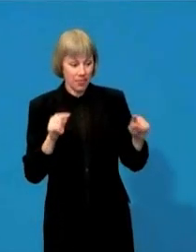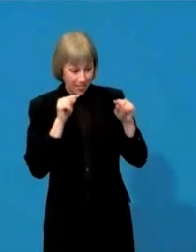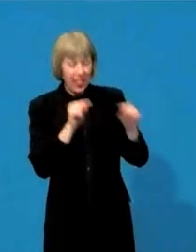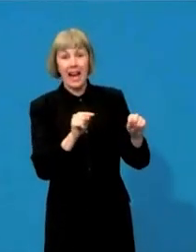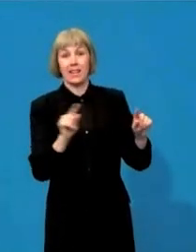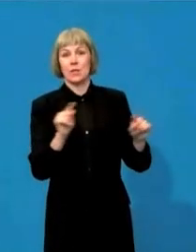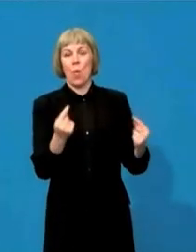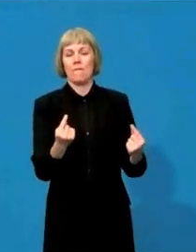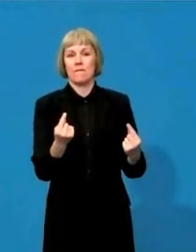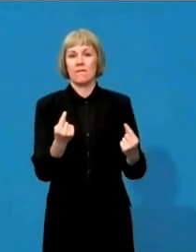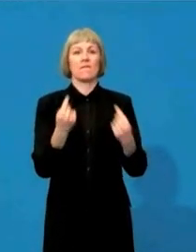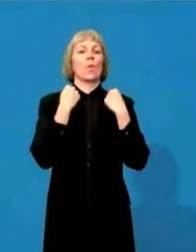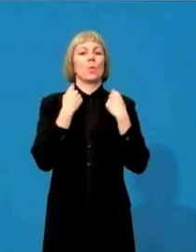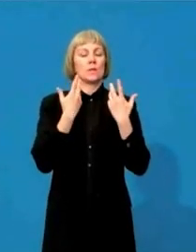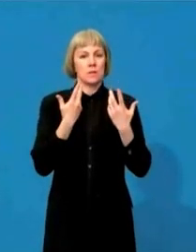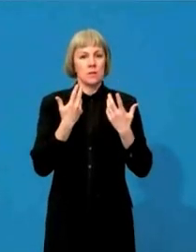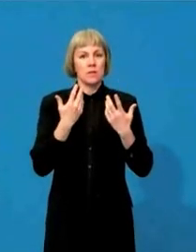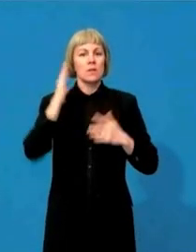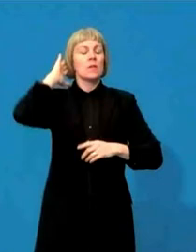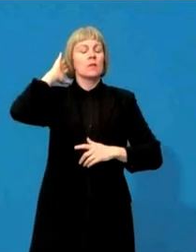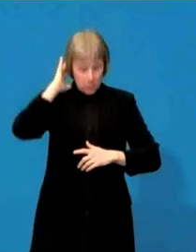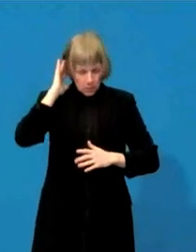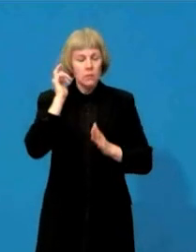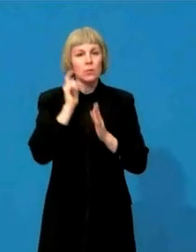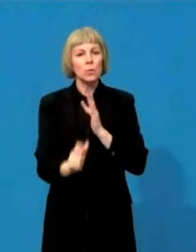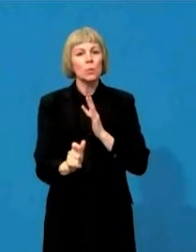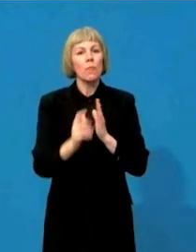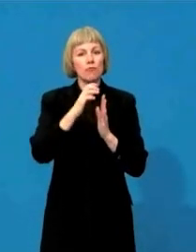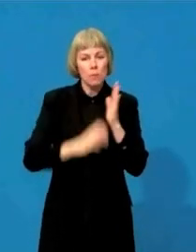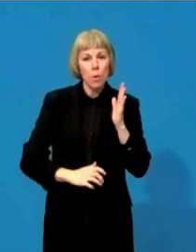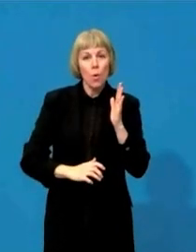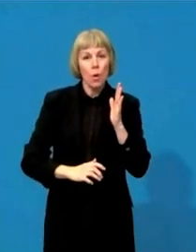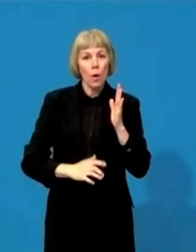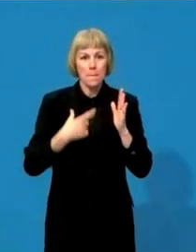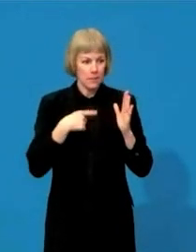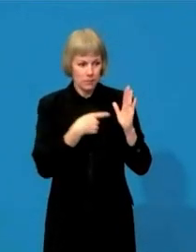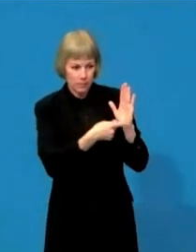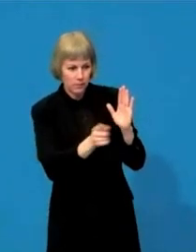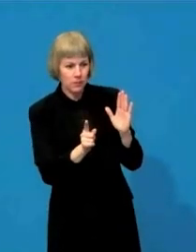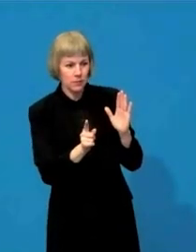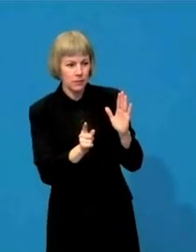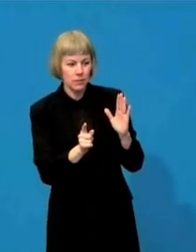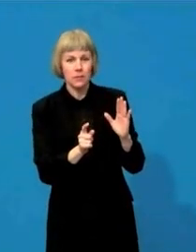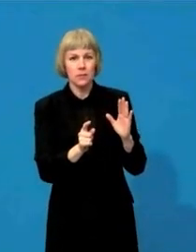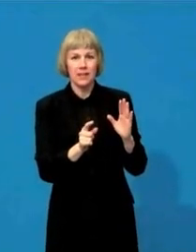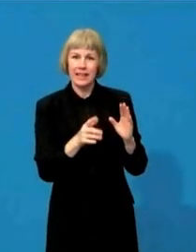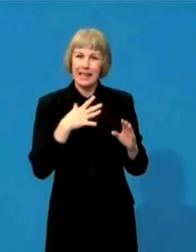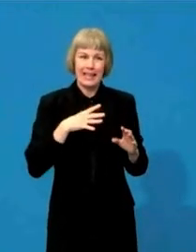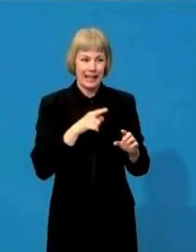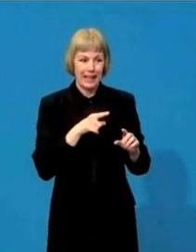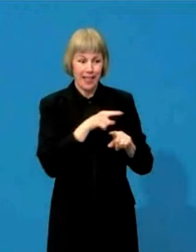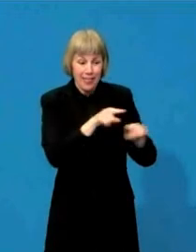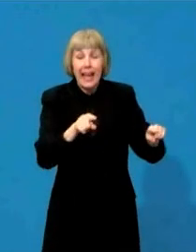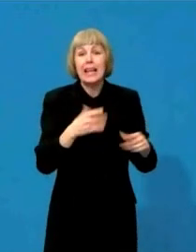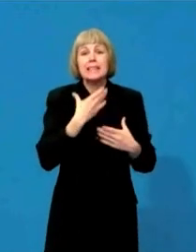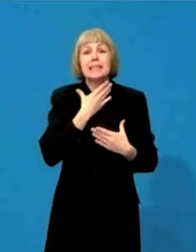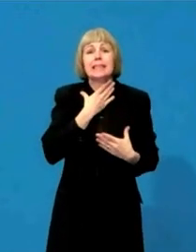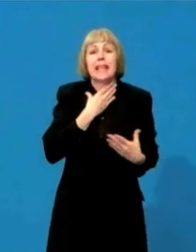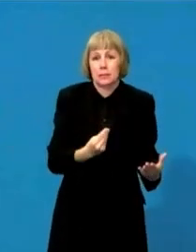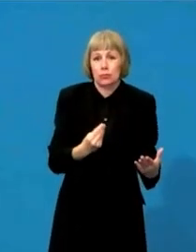to raise the voices of the families that are in desperate situations around their families